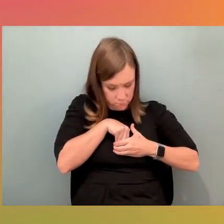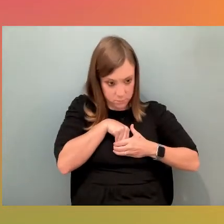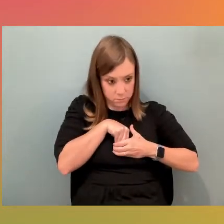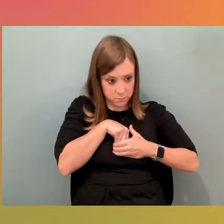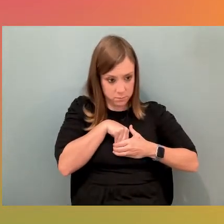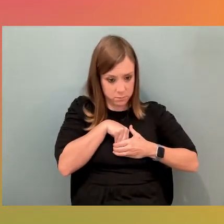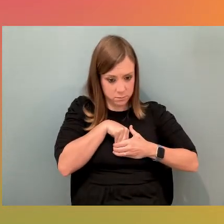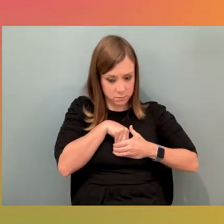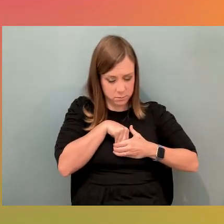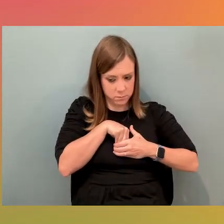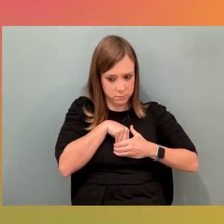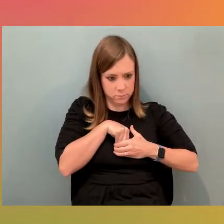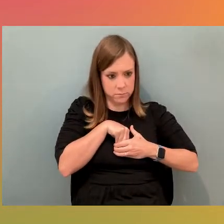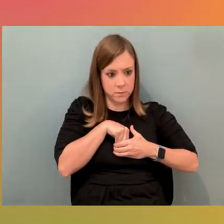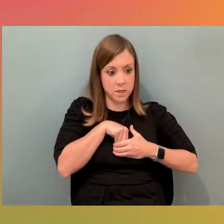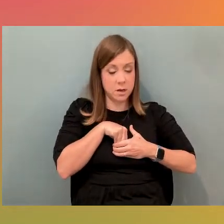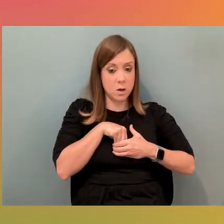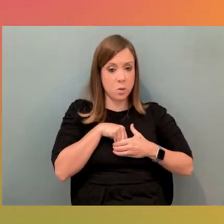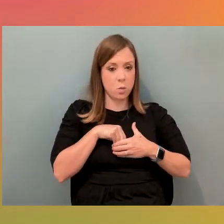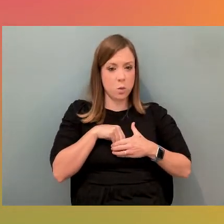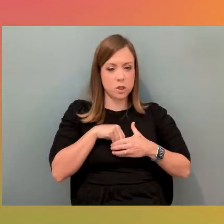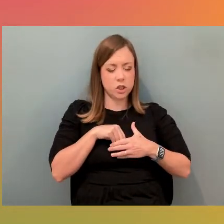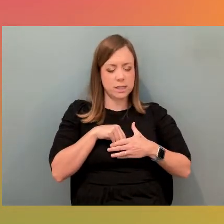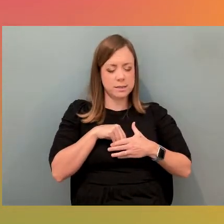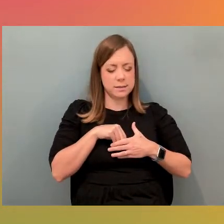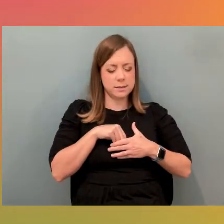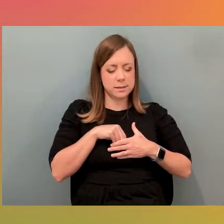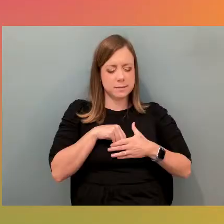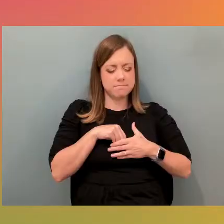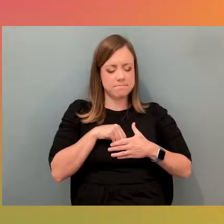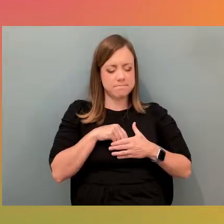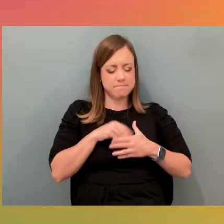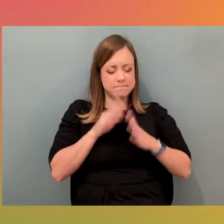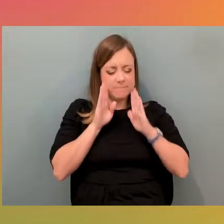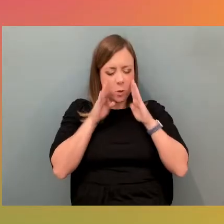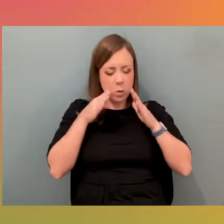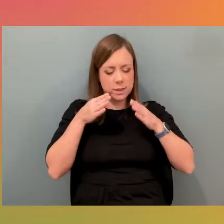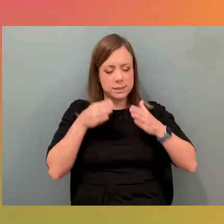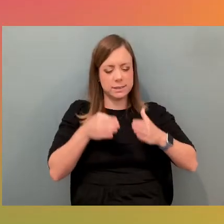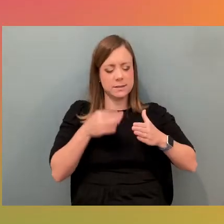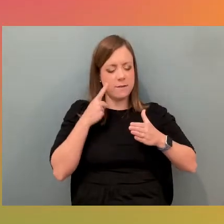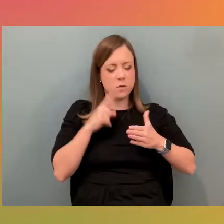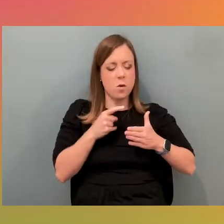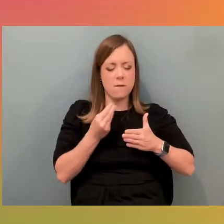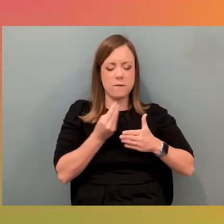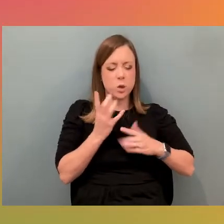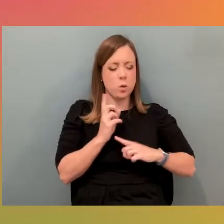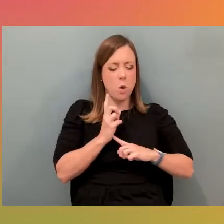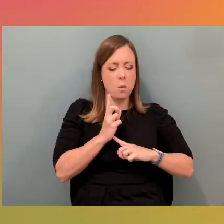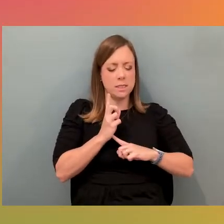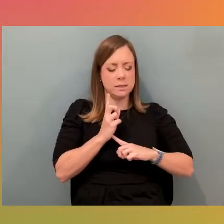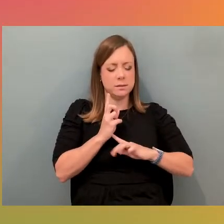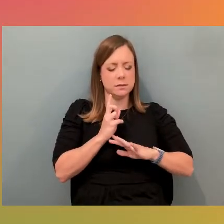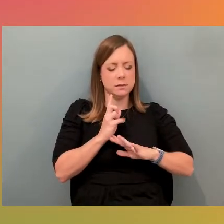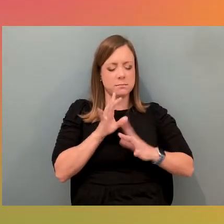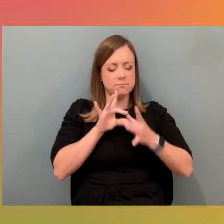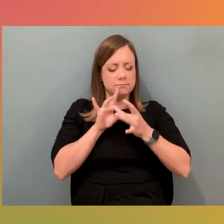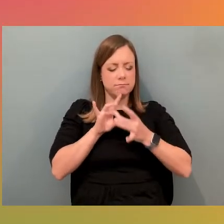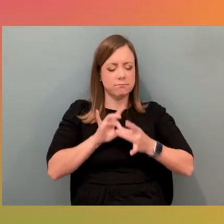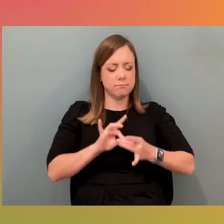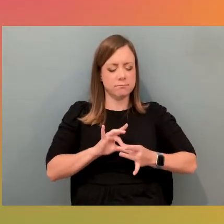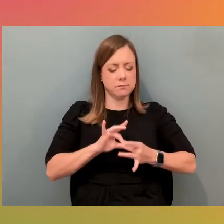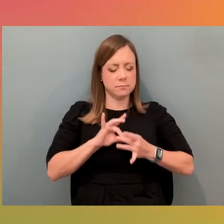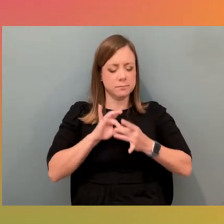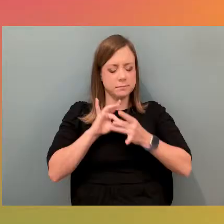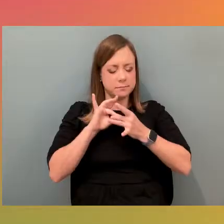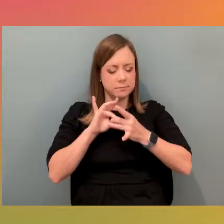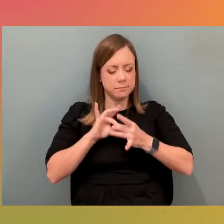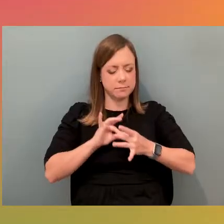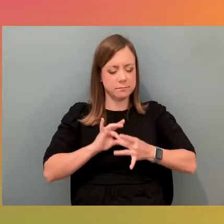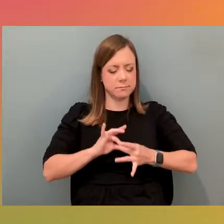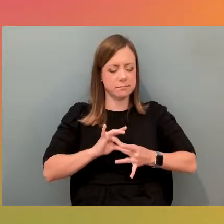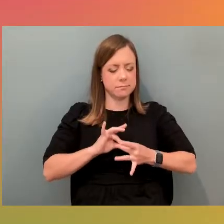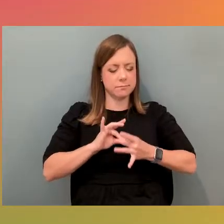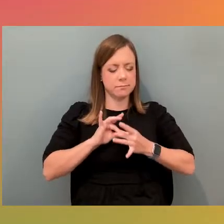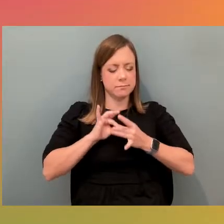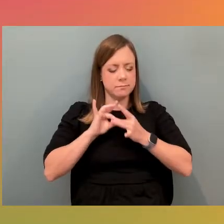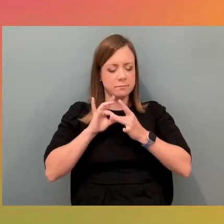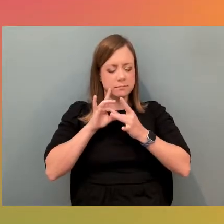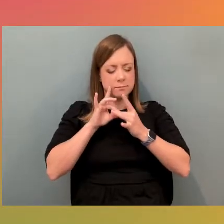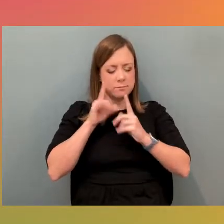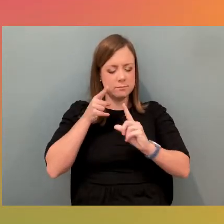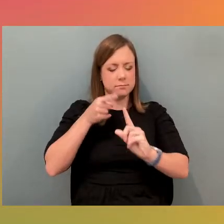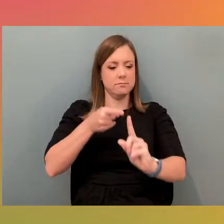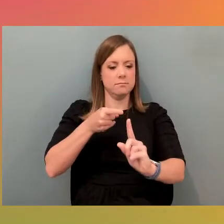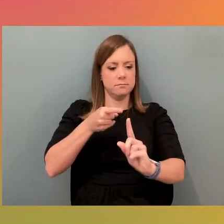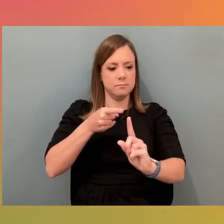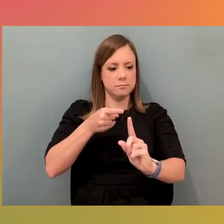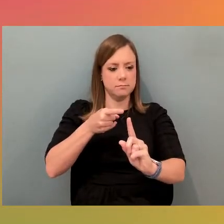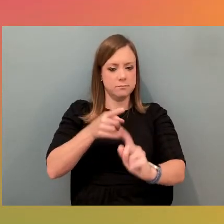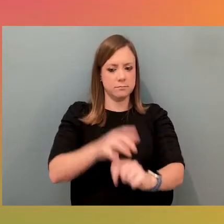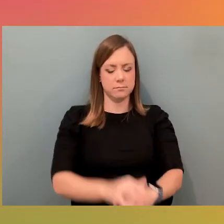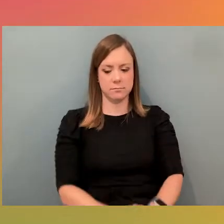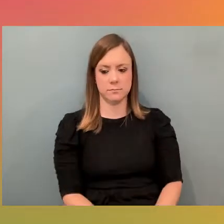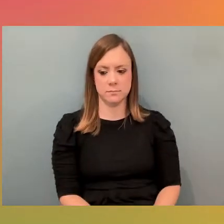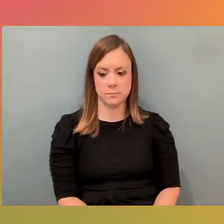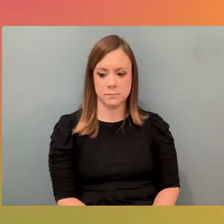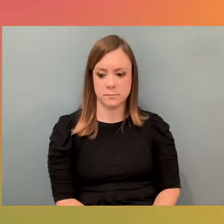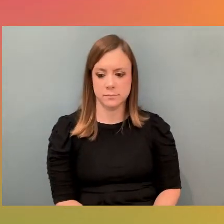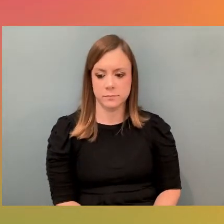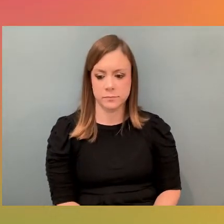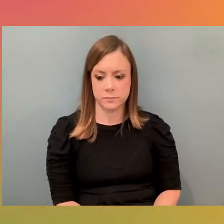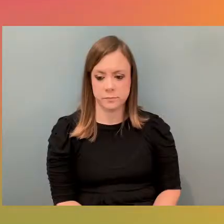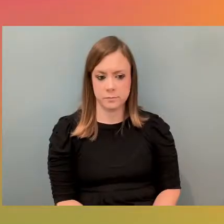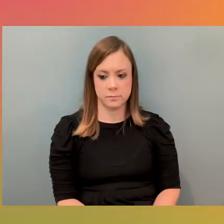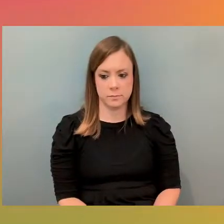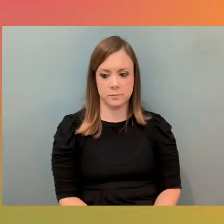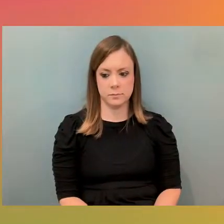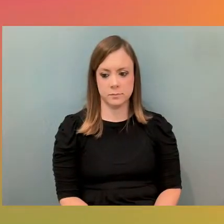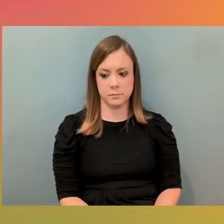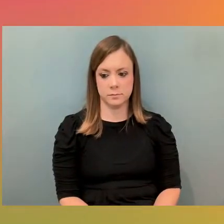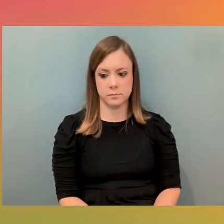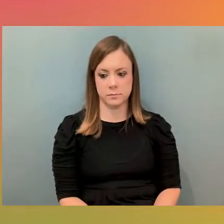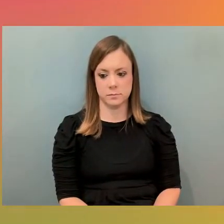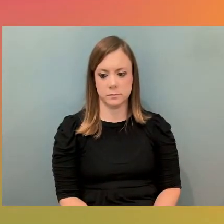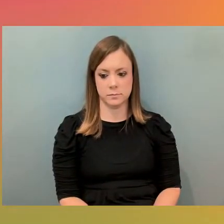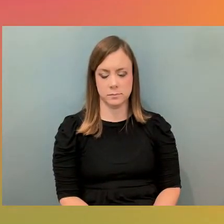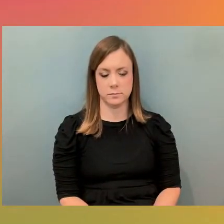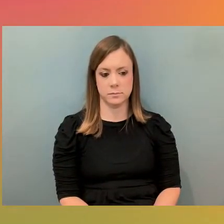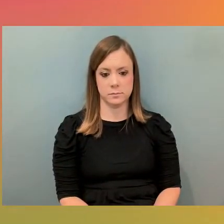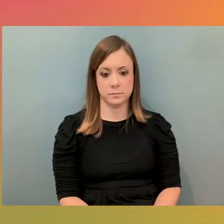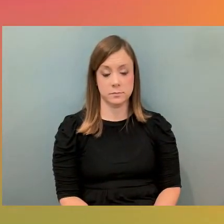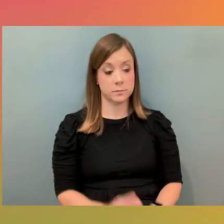WE WILL JUST REST IN THAT FOR